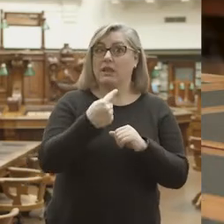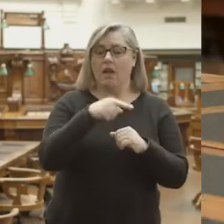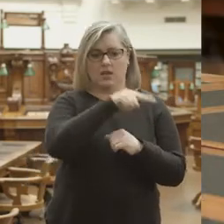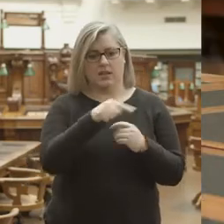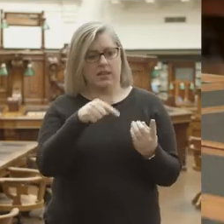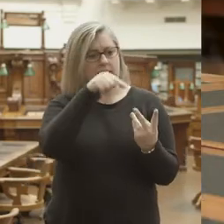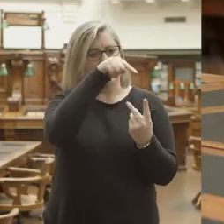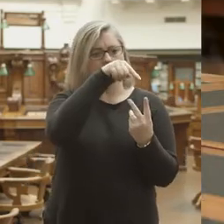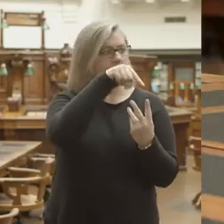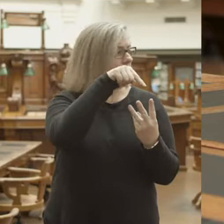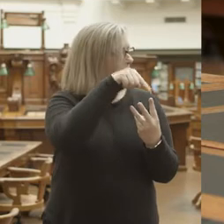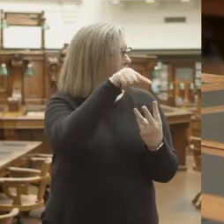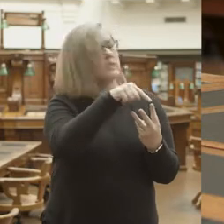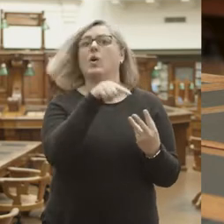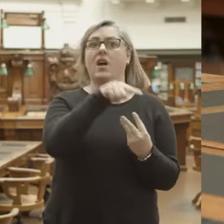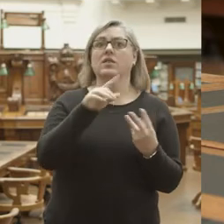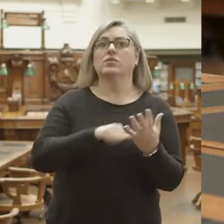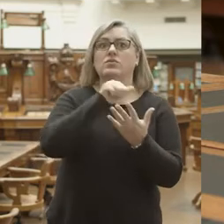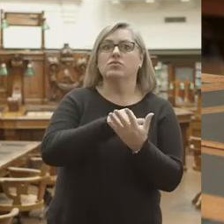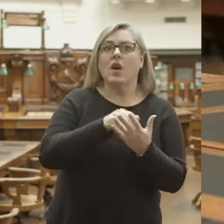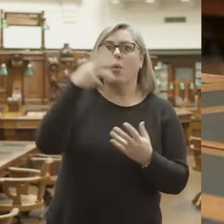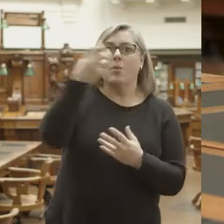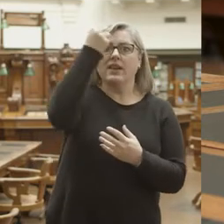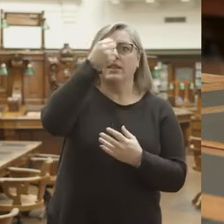was the winning matchbox you would be, we'd be incorrect.